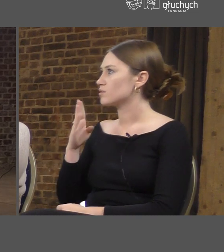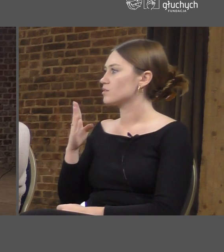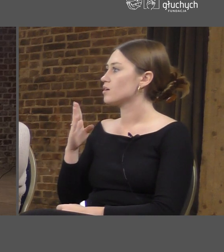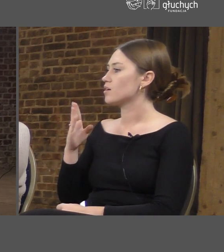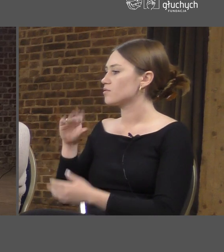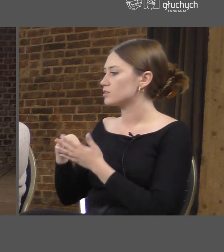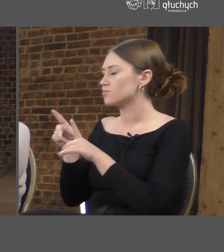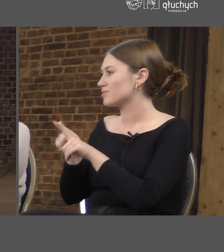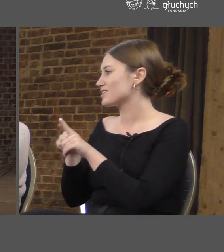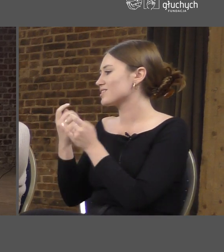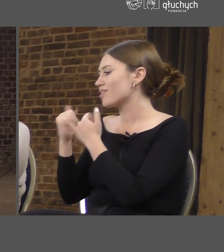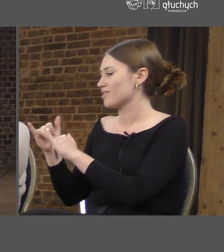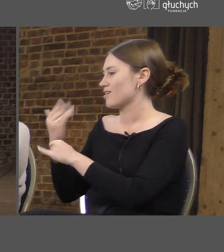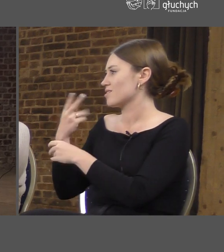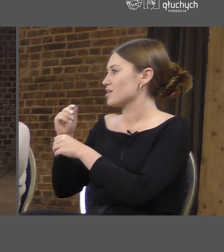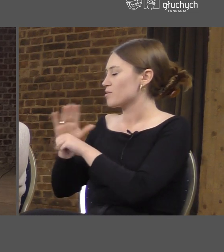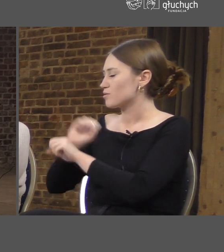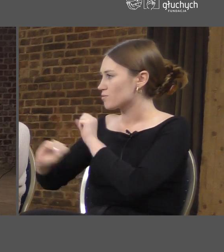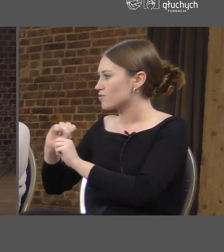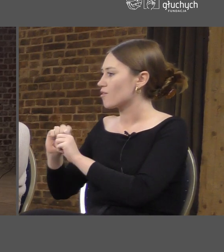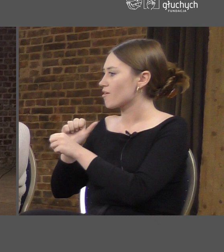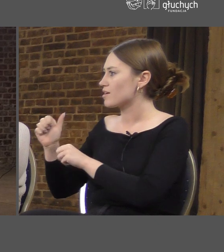but also with different disabilities, are very often afraid